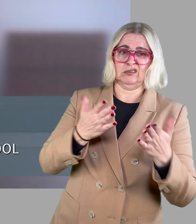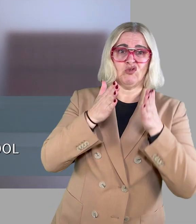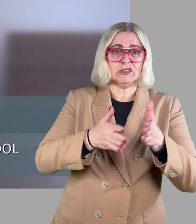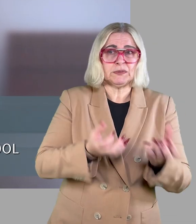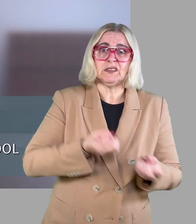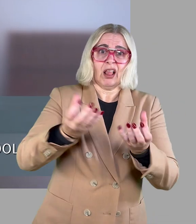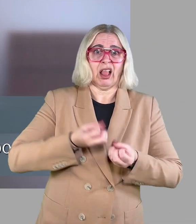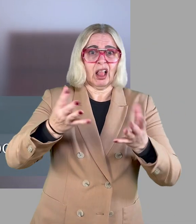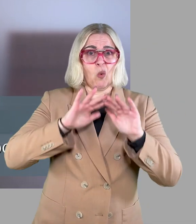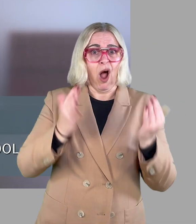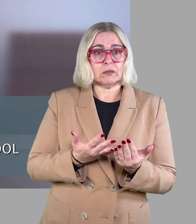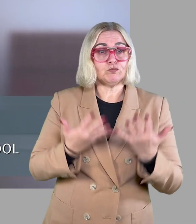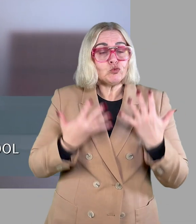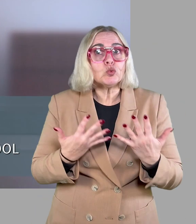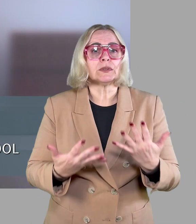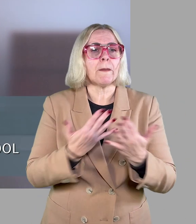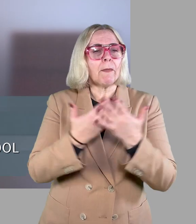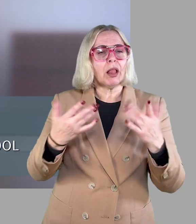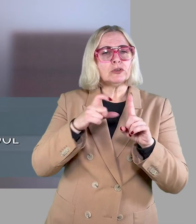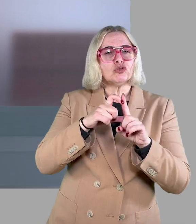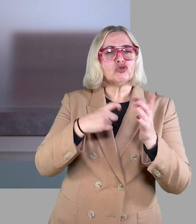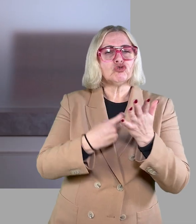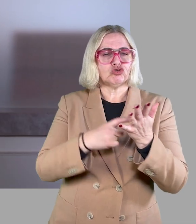and in fact, is the leading cause of hospitalisation worldwide.